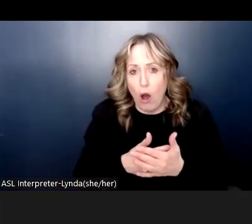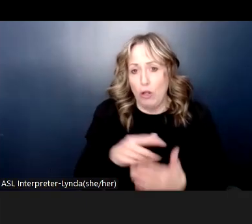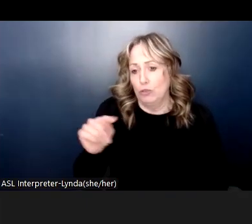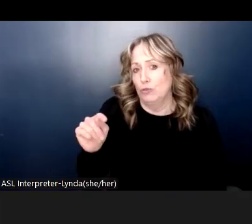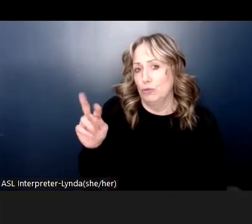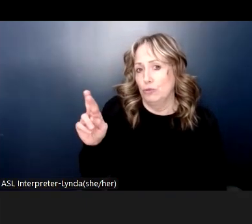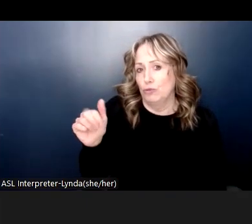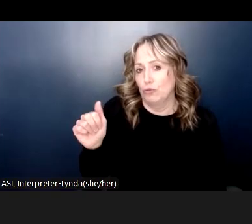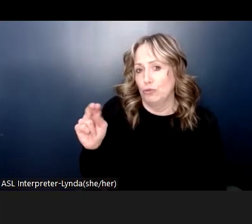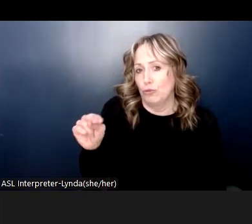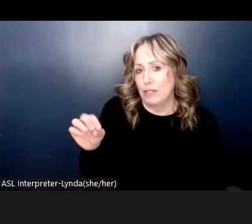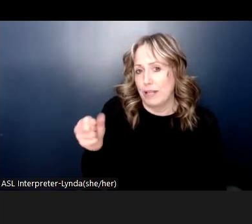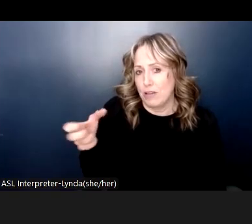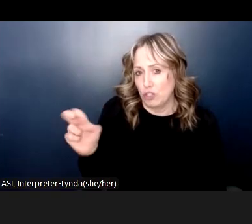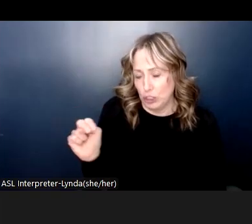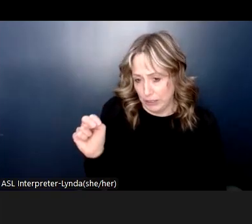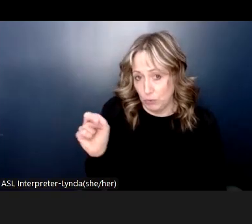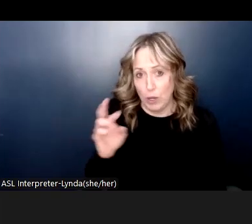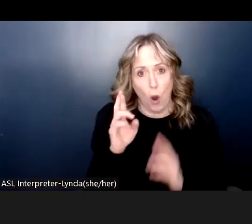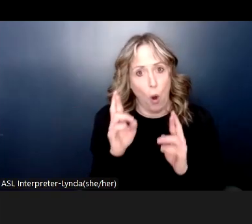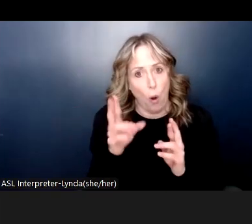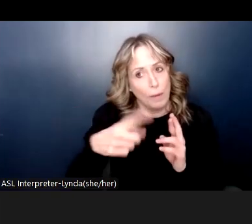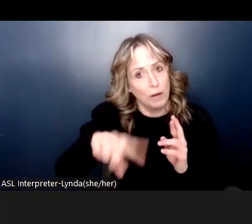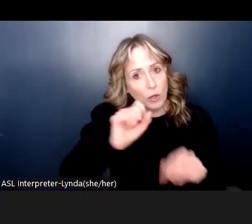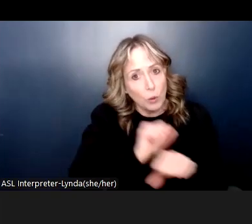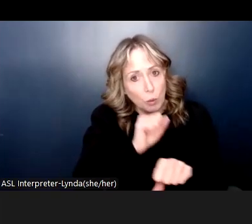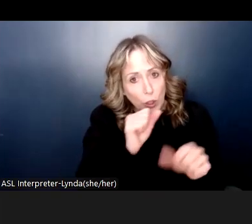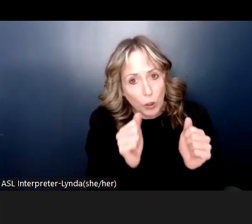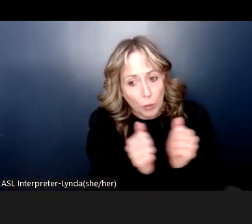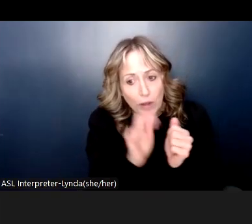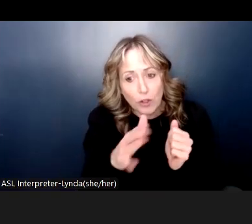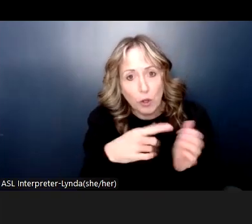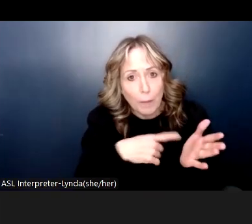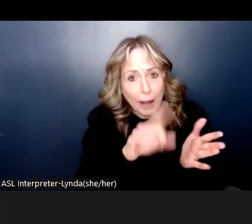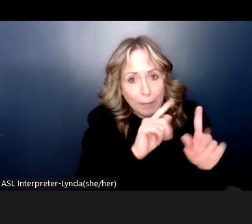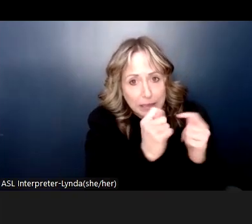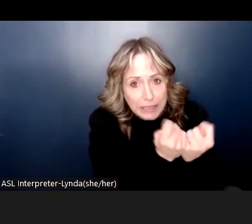We hope you have been working with your, payments teams, other revenue